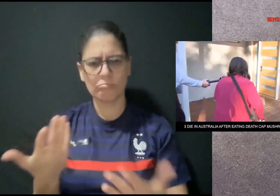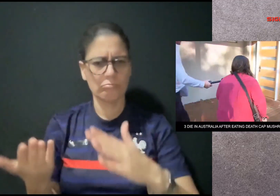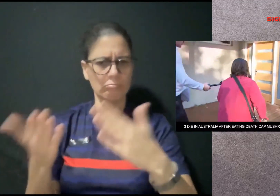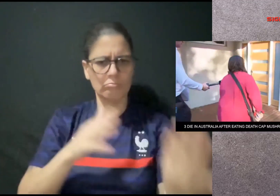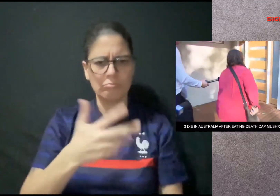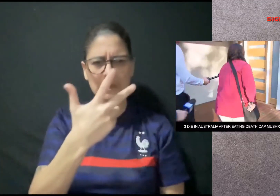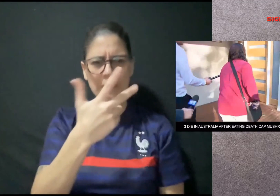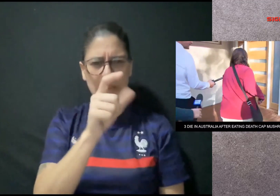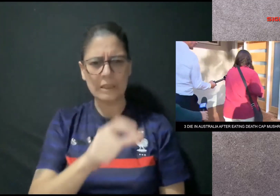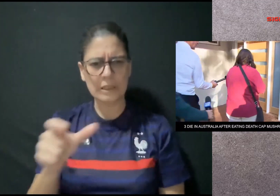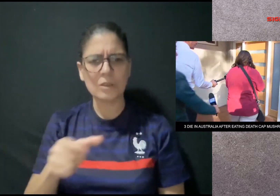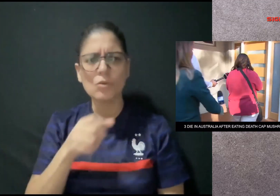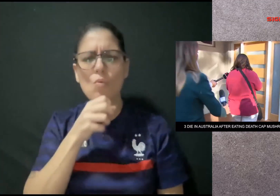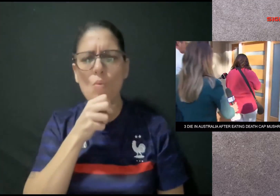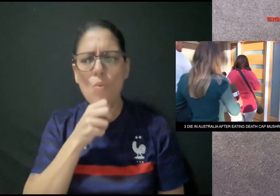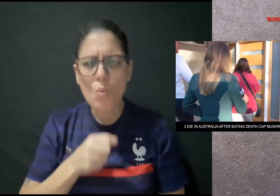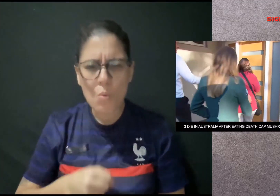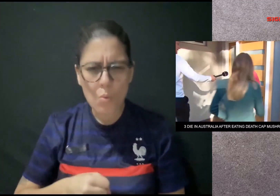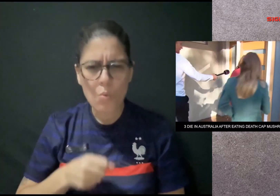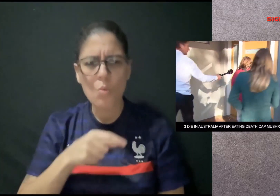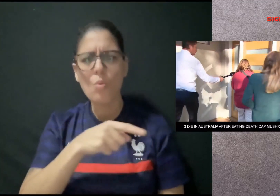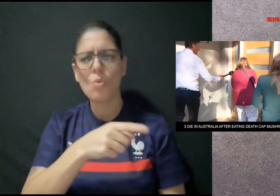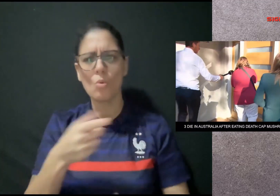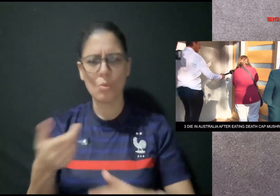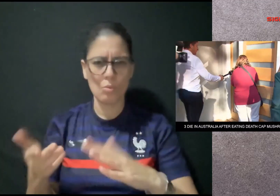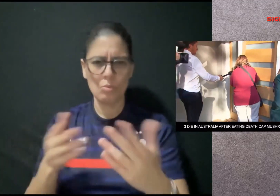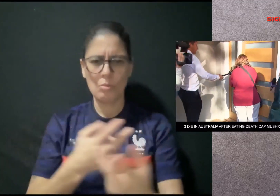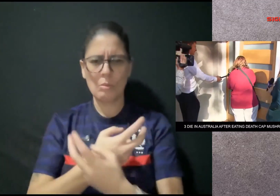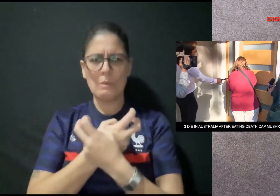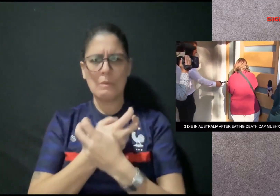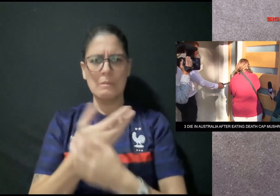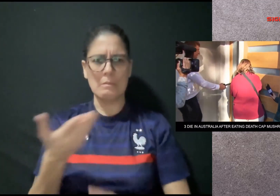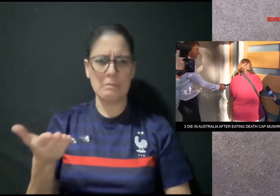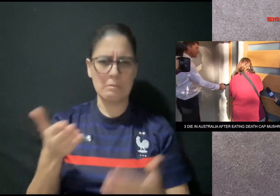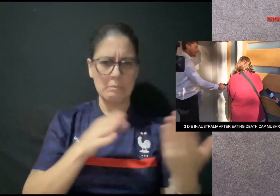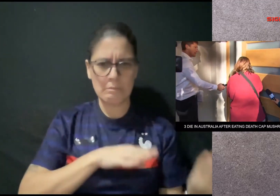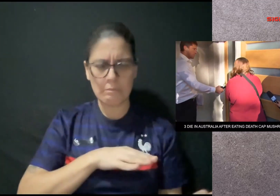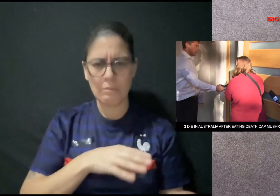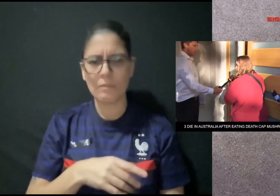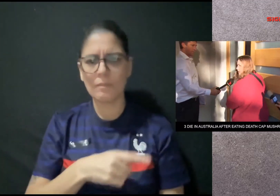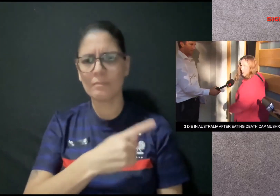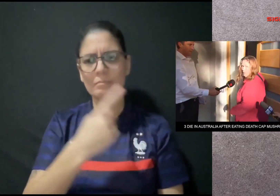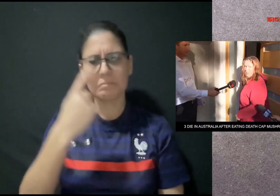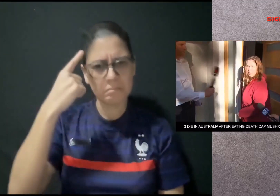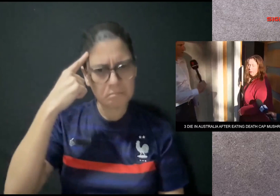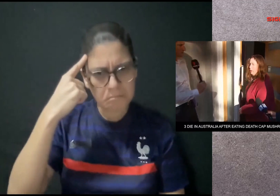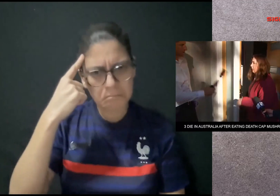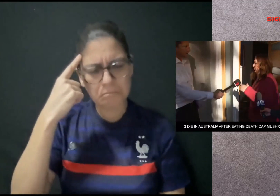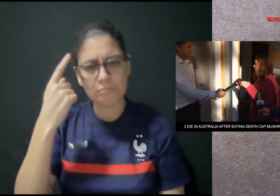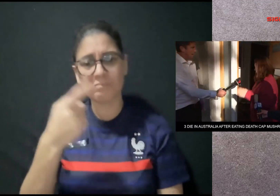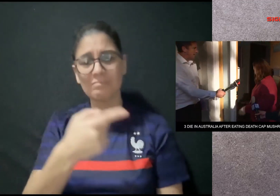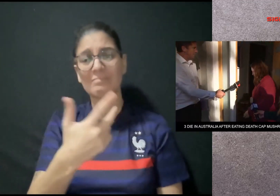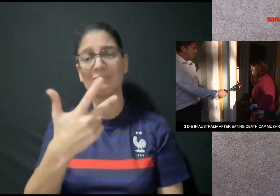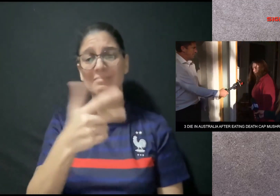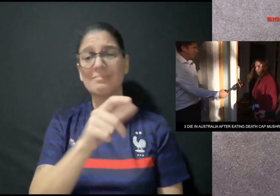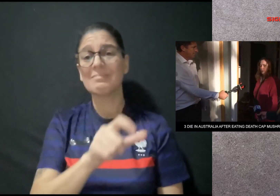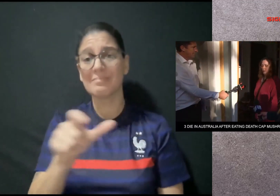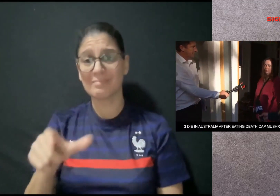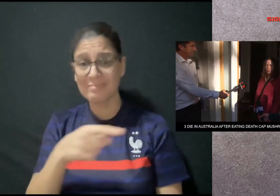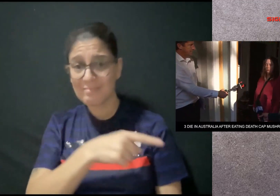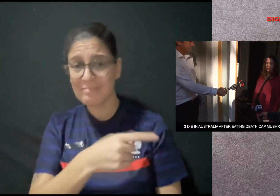authorities in Australia are investigating the poisoning death of three elderly people